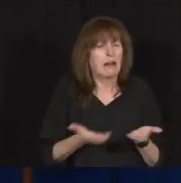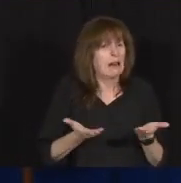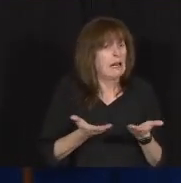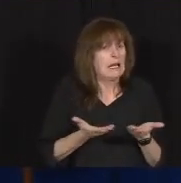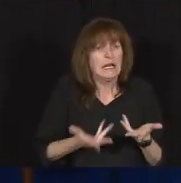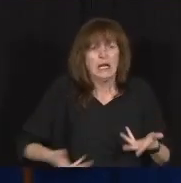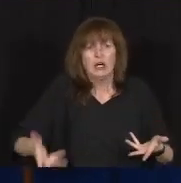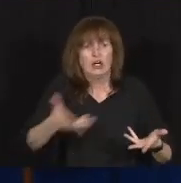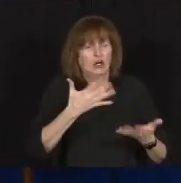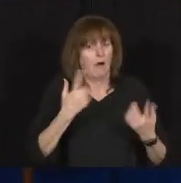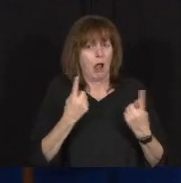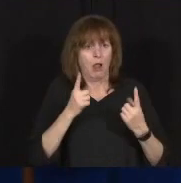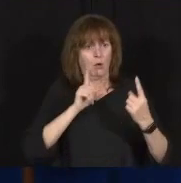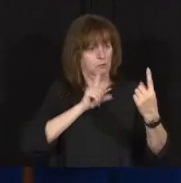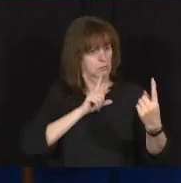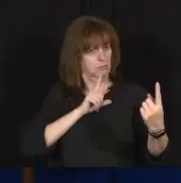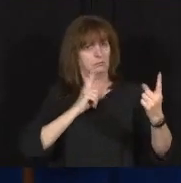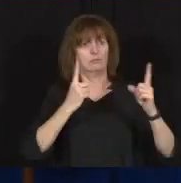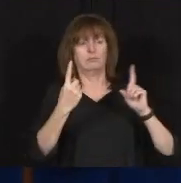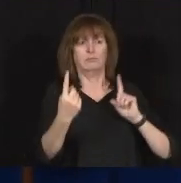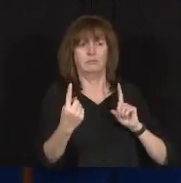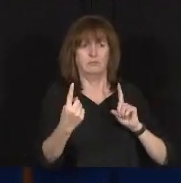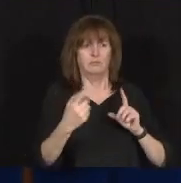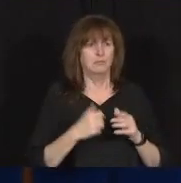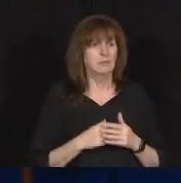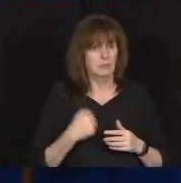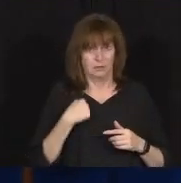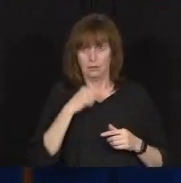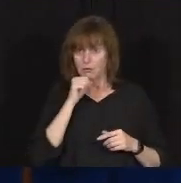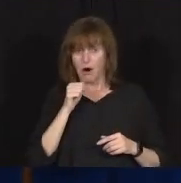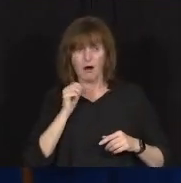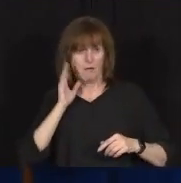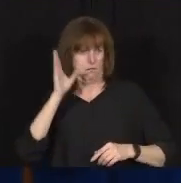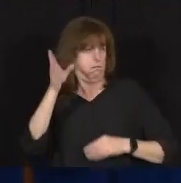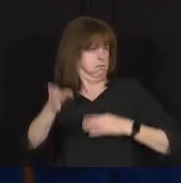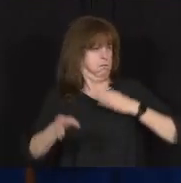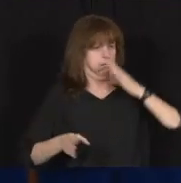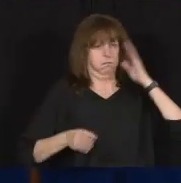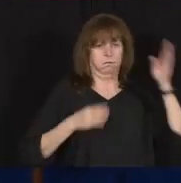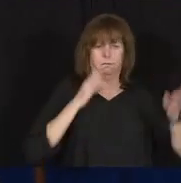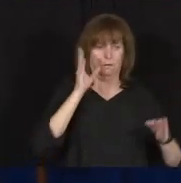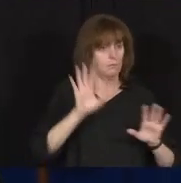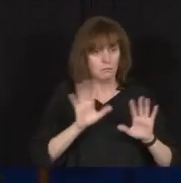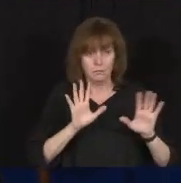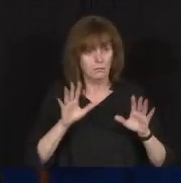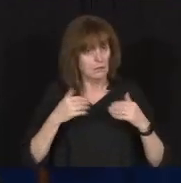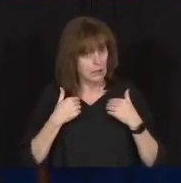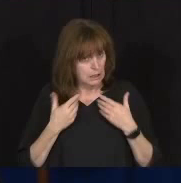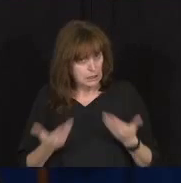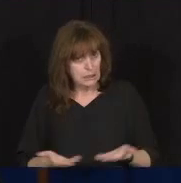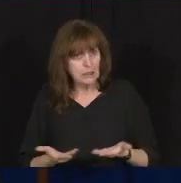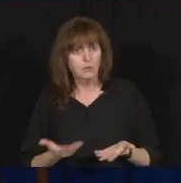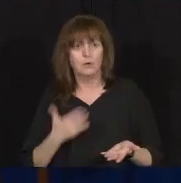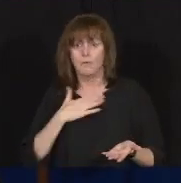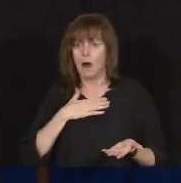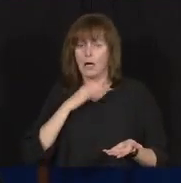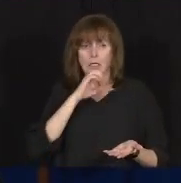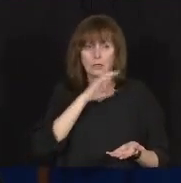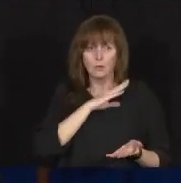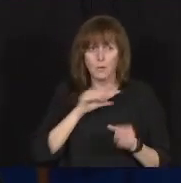I'm just not out and about. I am either here or in Meyer in my office.